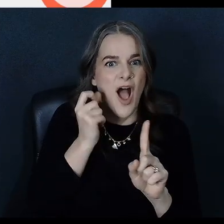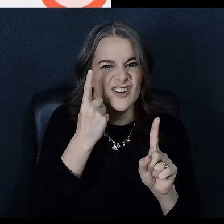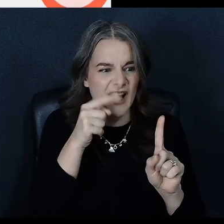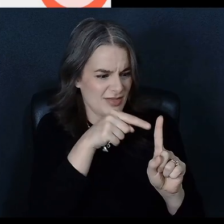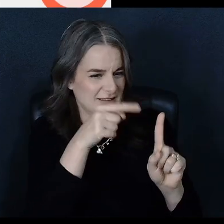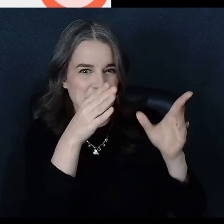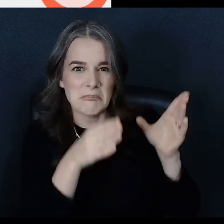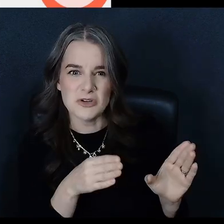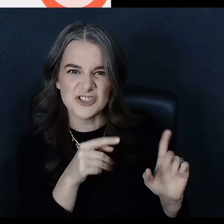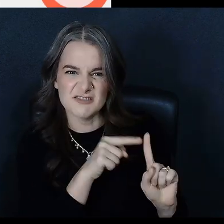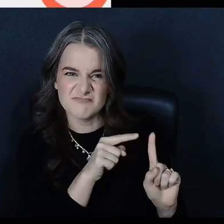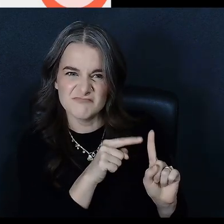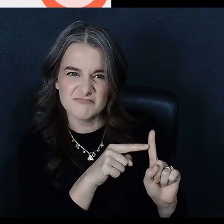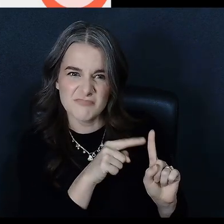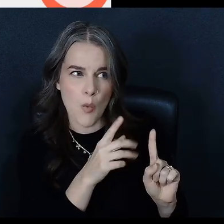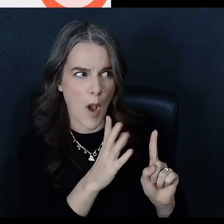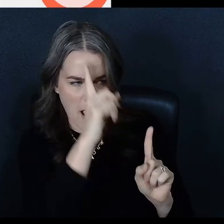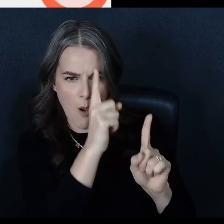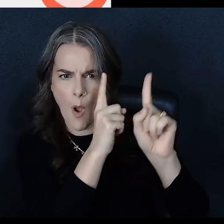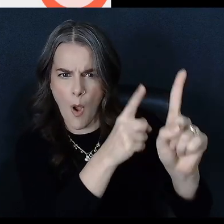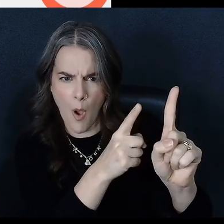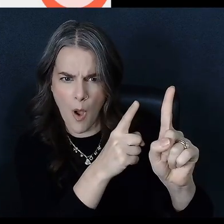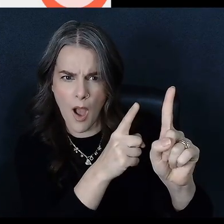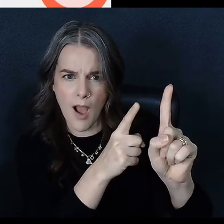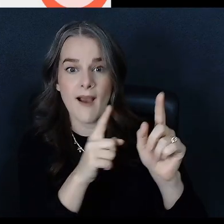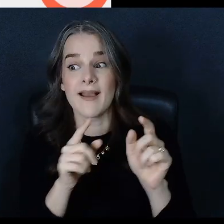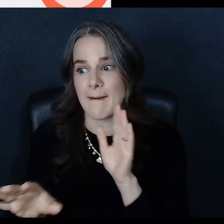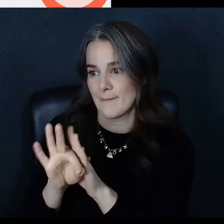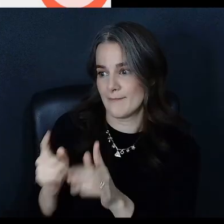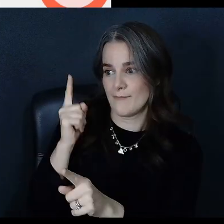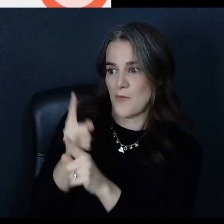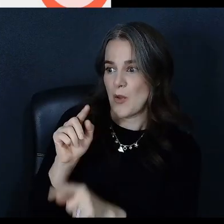will help us get a good tool match at the end because, ultimately, that's what we're doing.